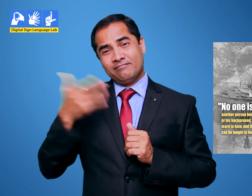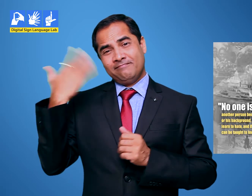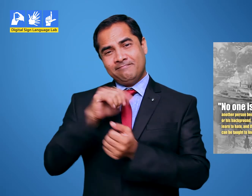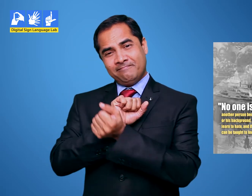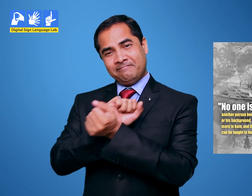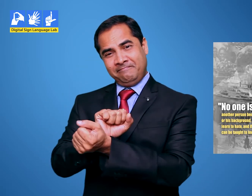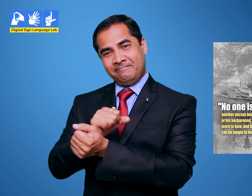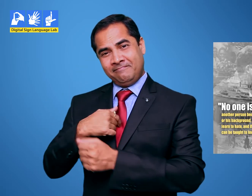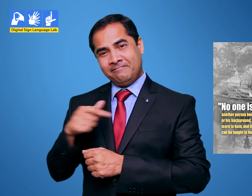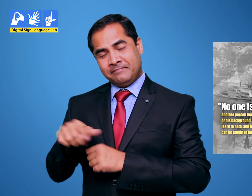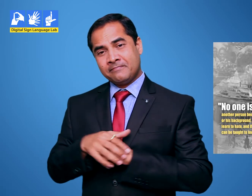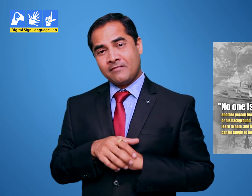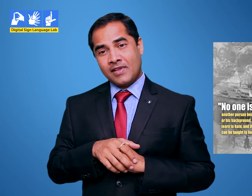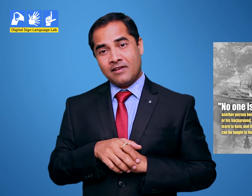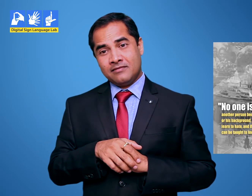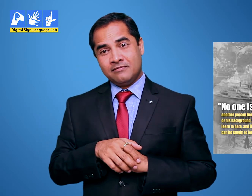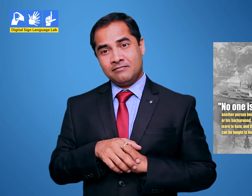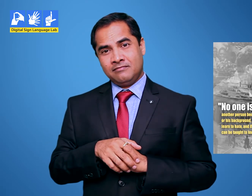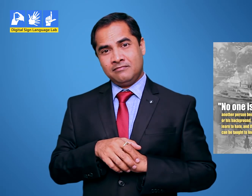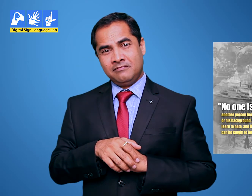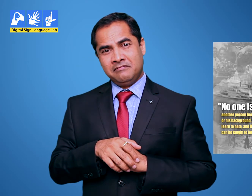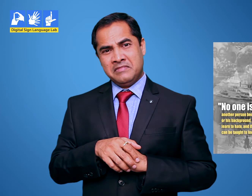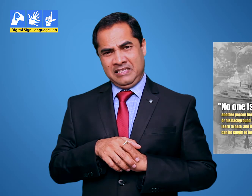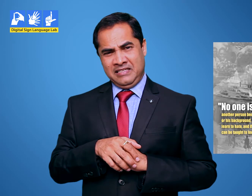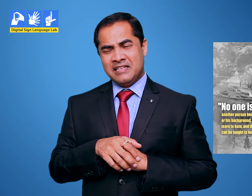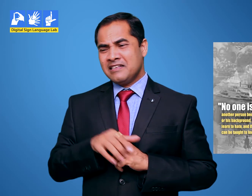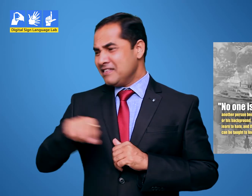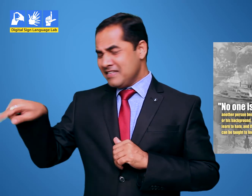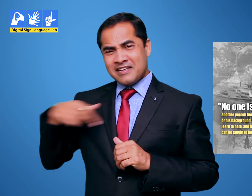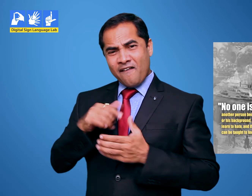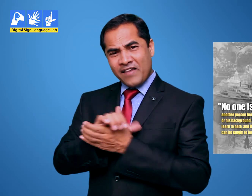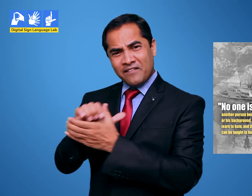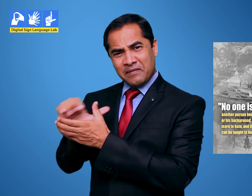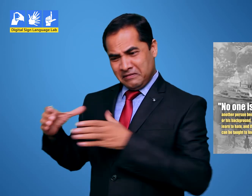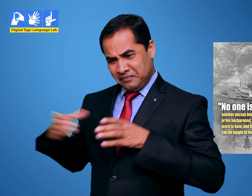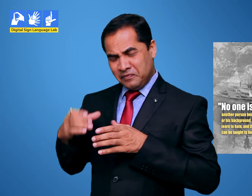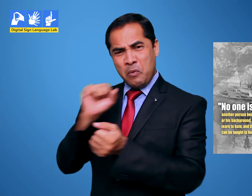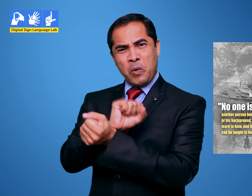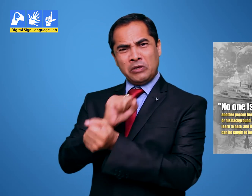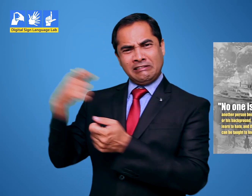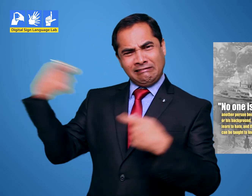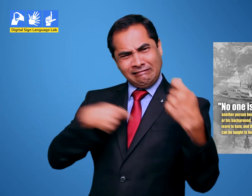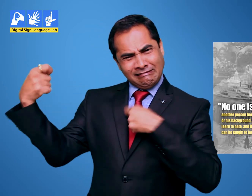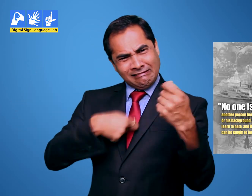Even in the grimmest times, in prison when my comrades and I were pushed to a